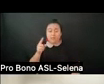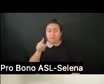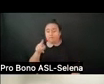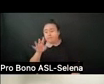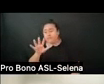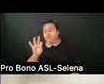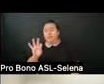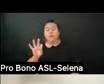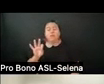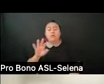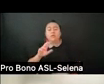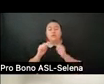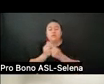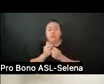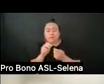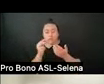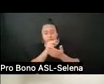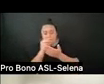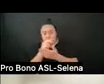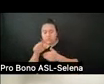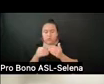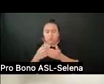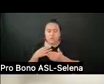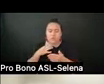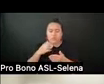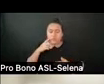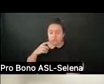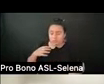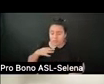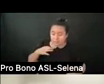And then we will pass it on to our external reviewers.